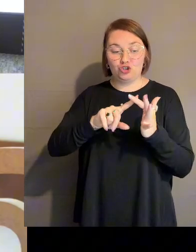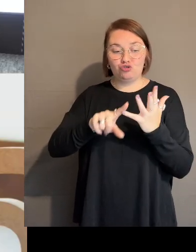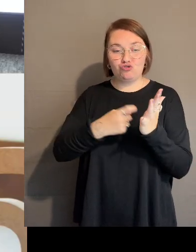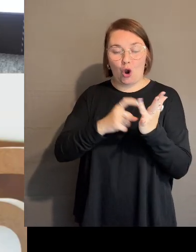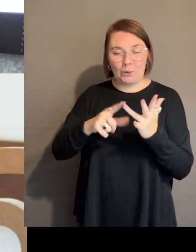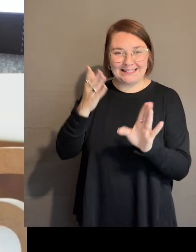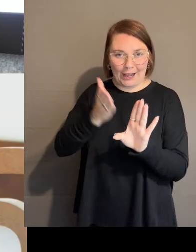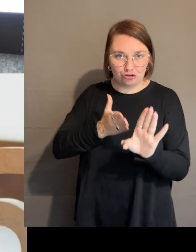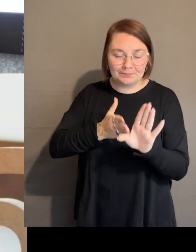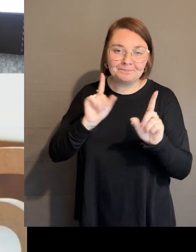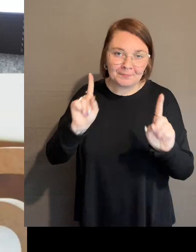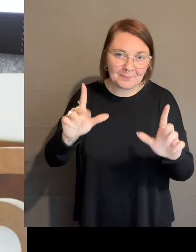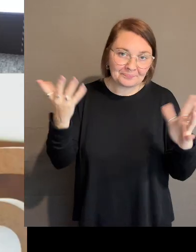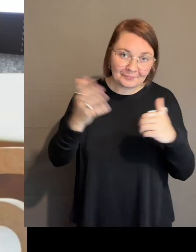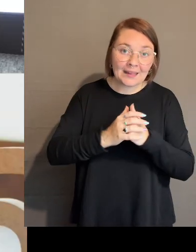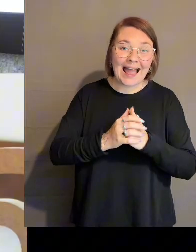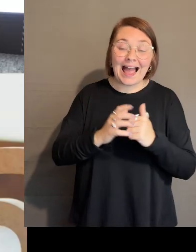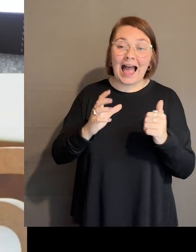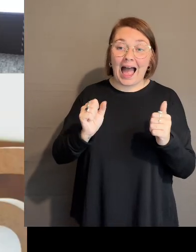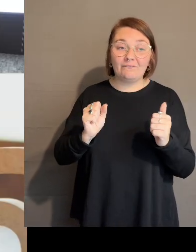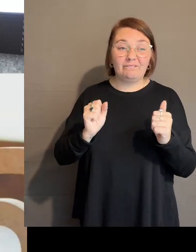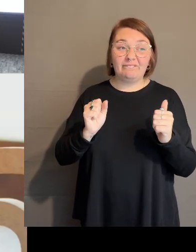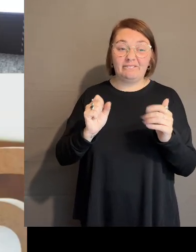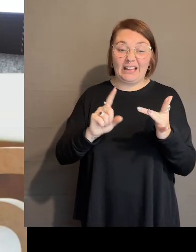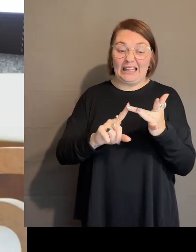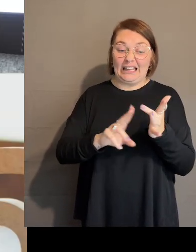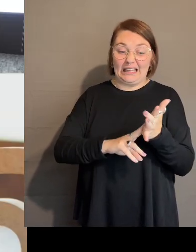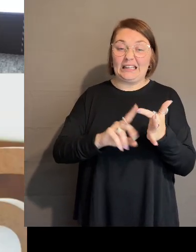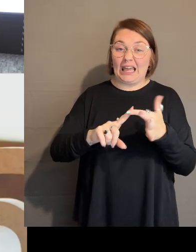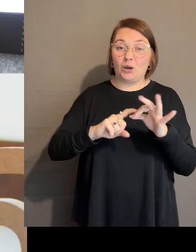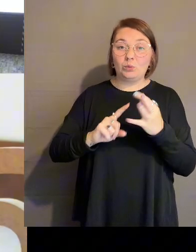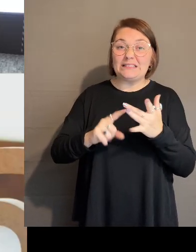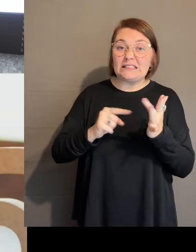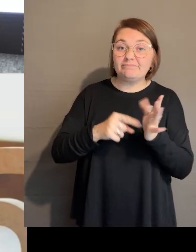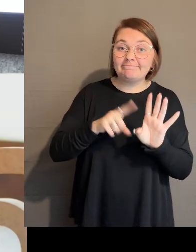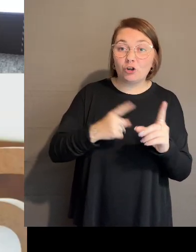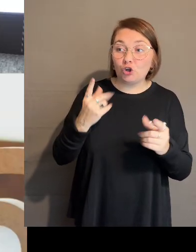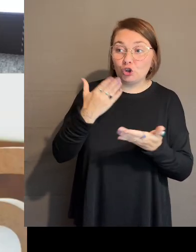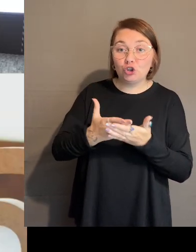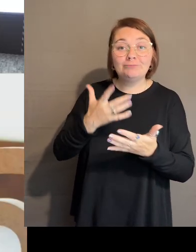But there is an inequity, definitely, who gets, tested.